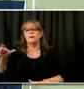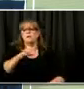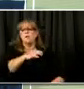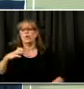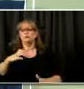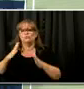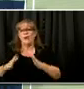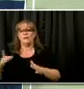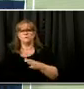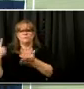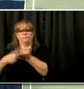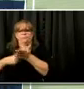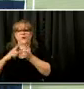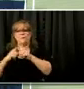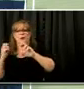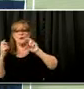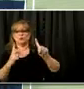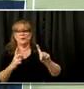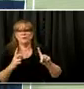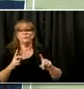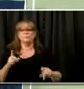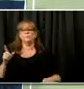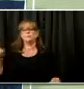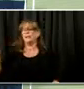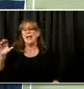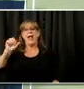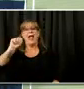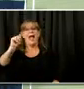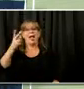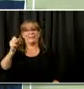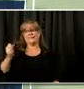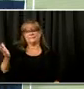thank you governor police this is such an important issue so i'm really glad we're